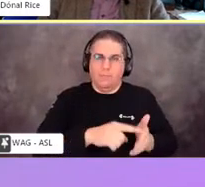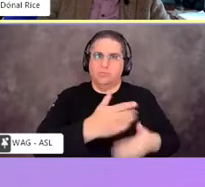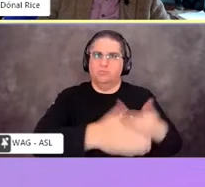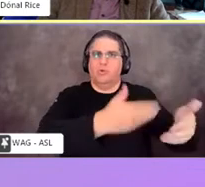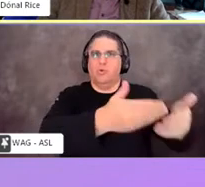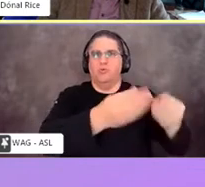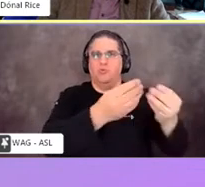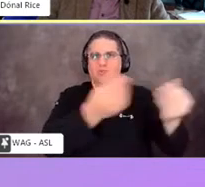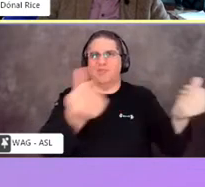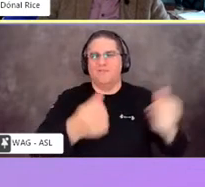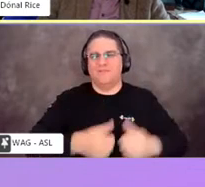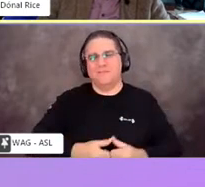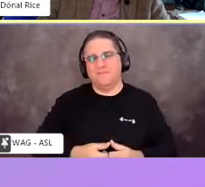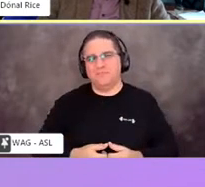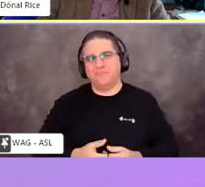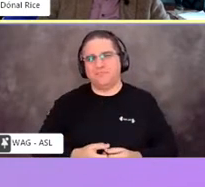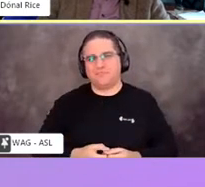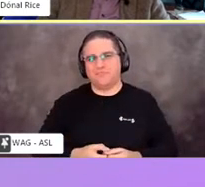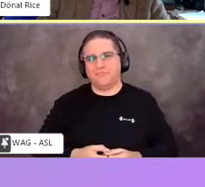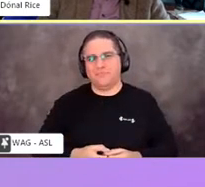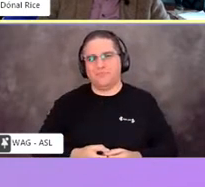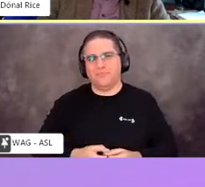take more effort. Support it takes more